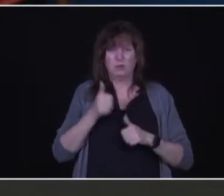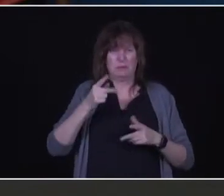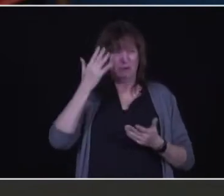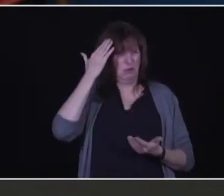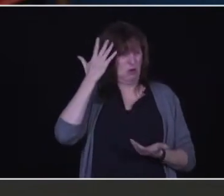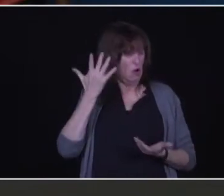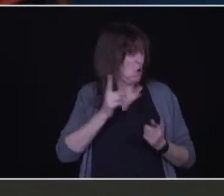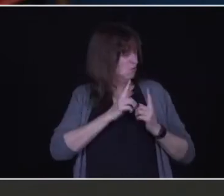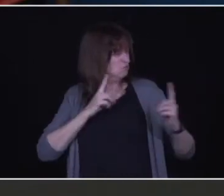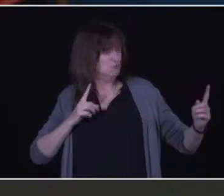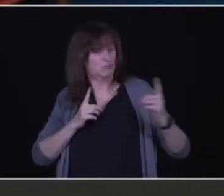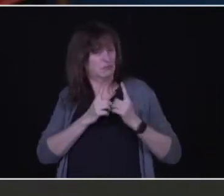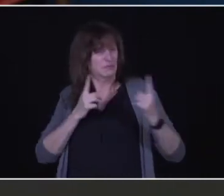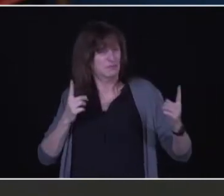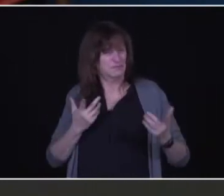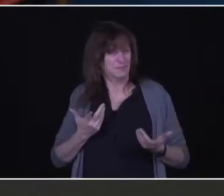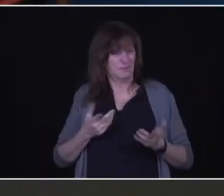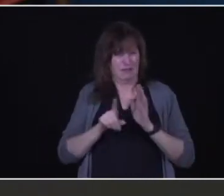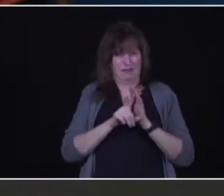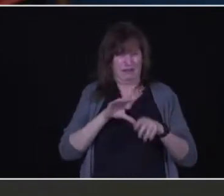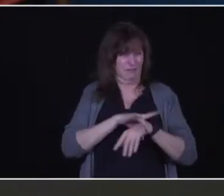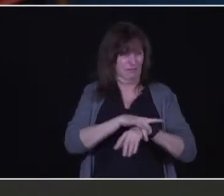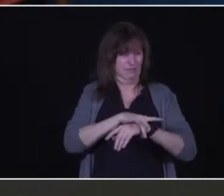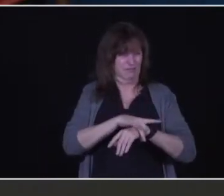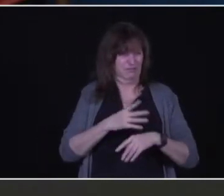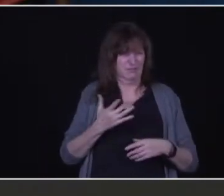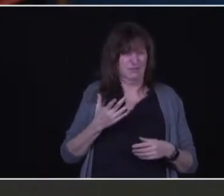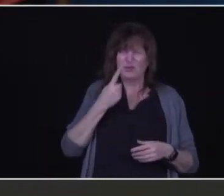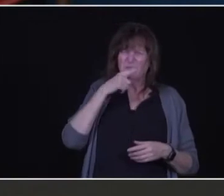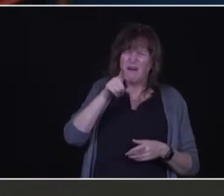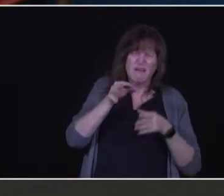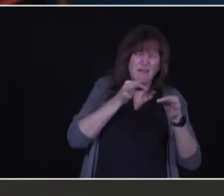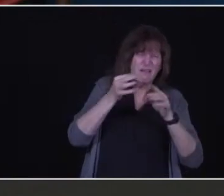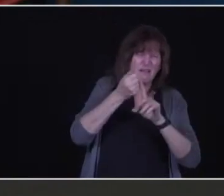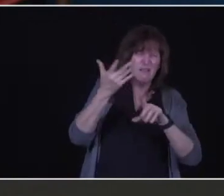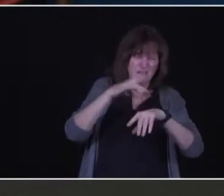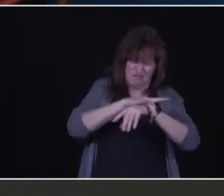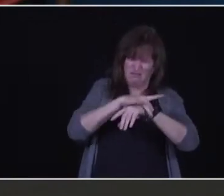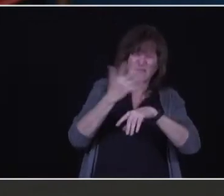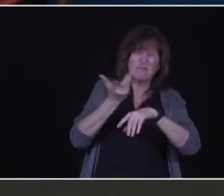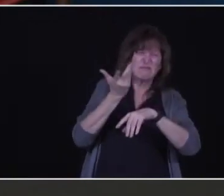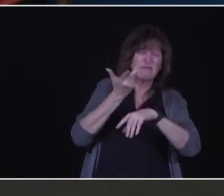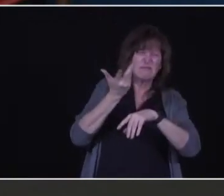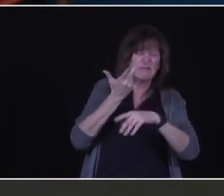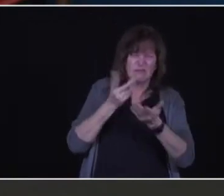wristbands the people and people are not 6 feet apart, I think most people know to keep that